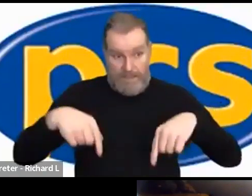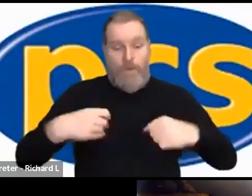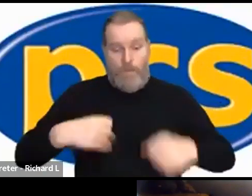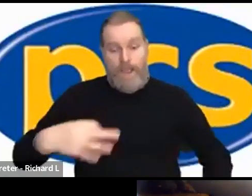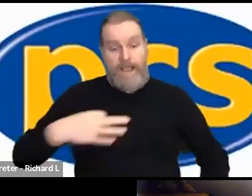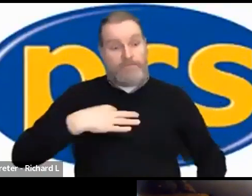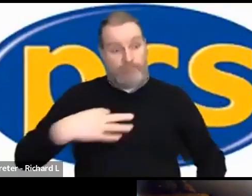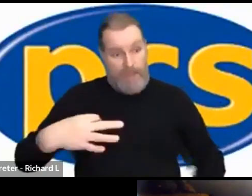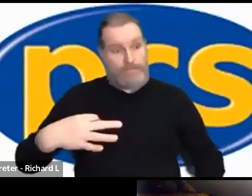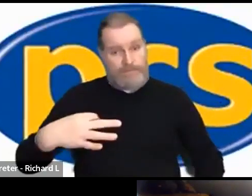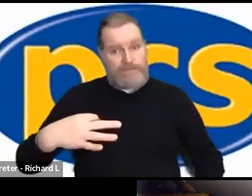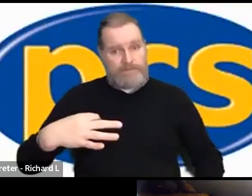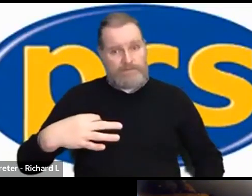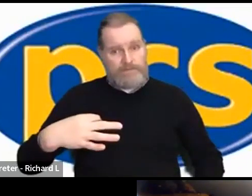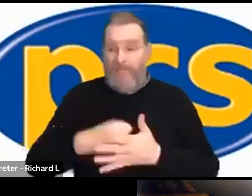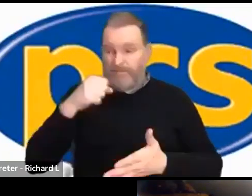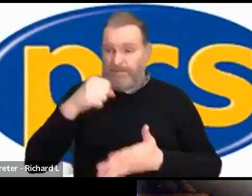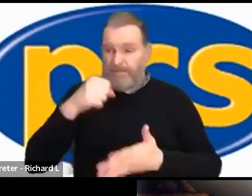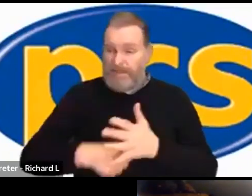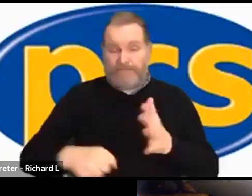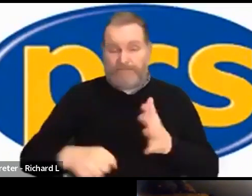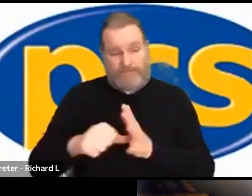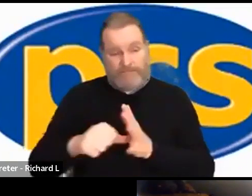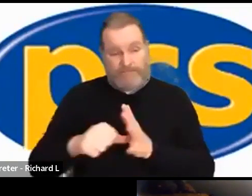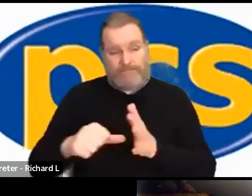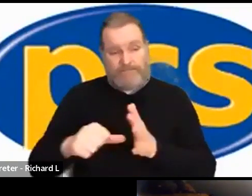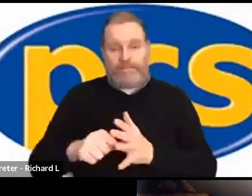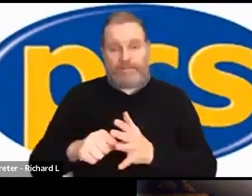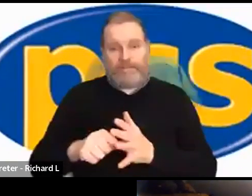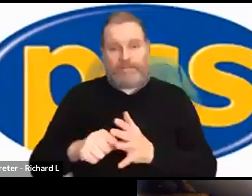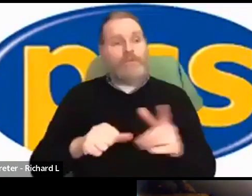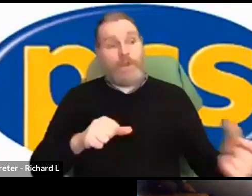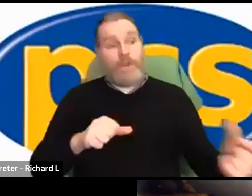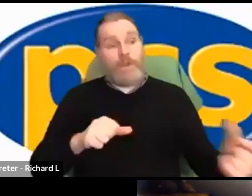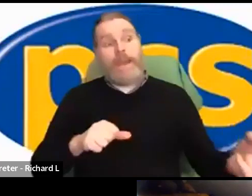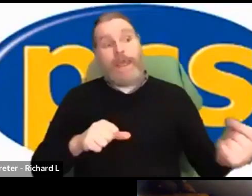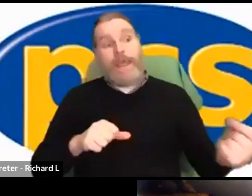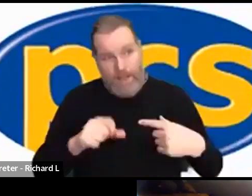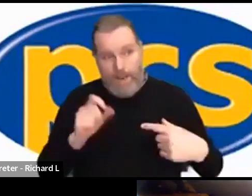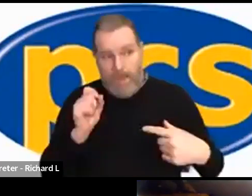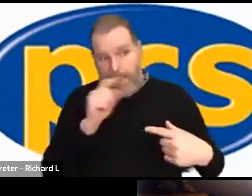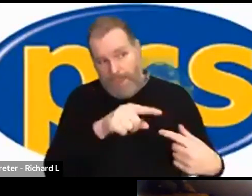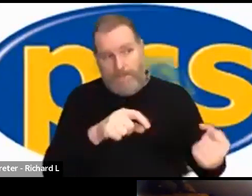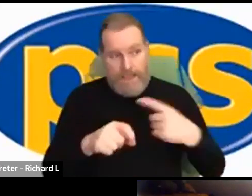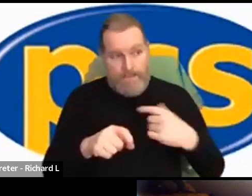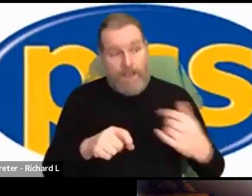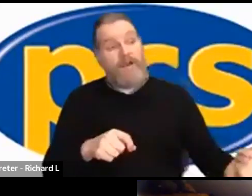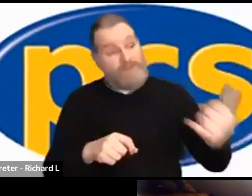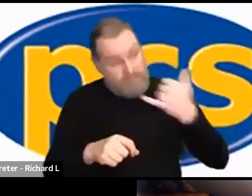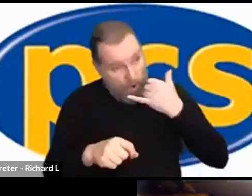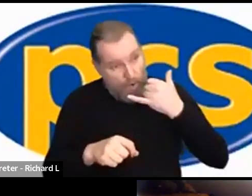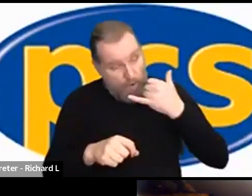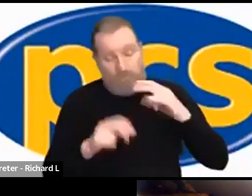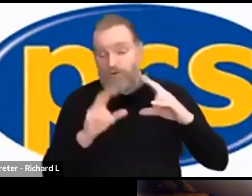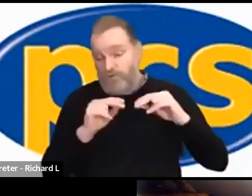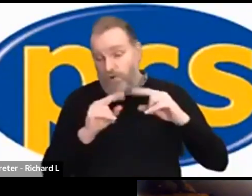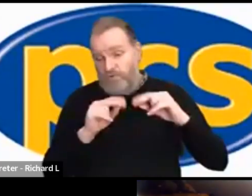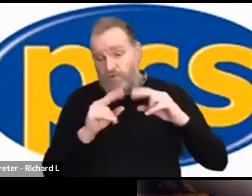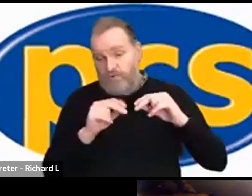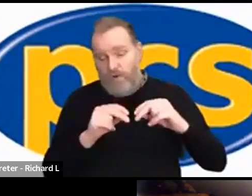, we are all here that we've got reps and a frontline reps and a frontline who some of them are facing a tough time from the employer as e who some of them are facing a tough time from the employer as well, is you can email in, you can ring